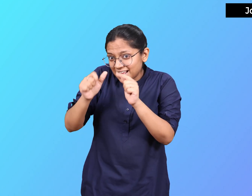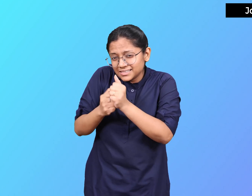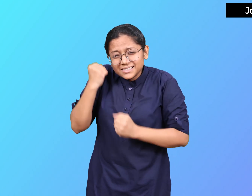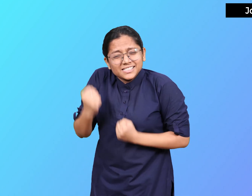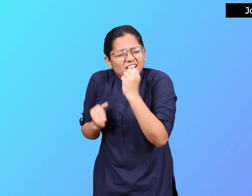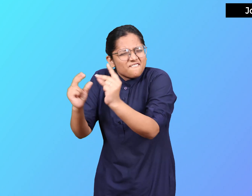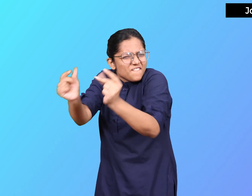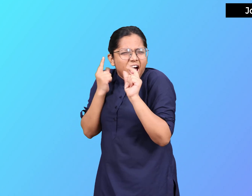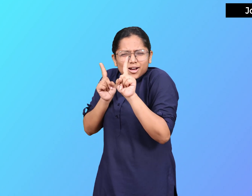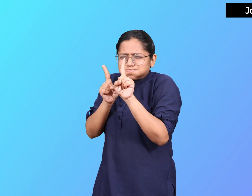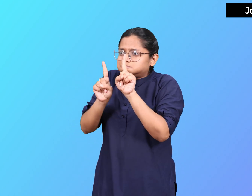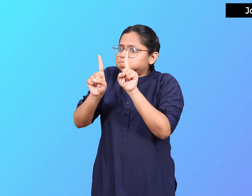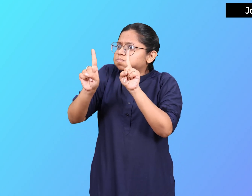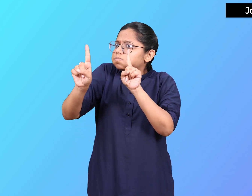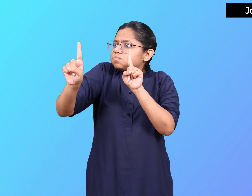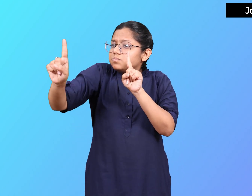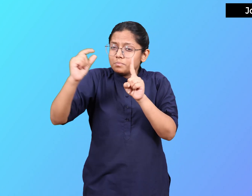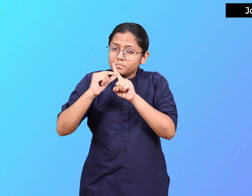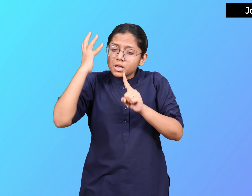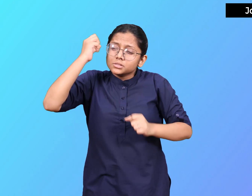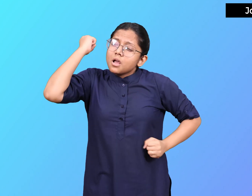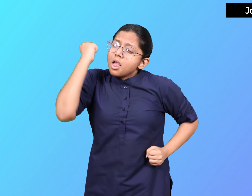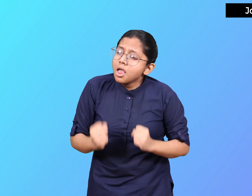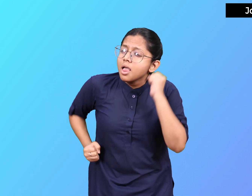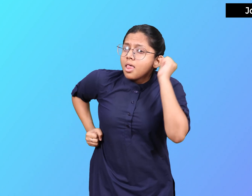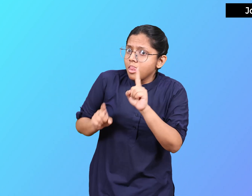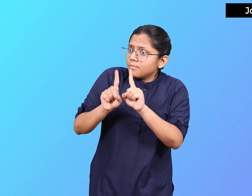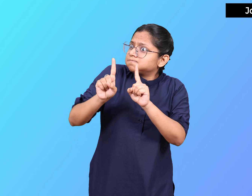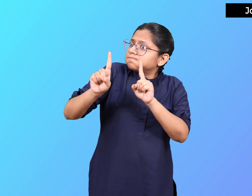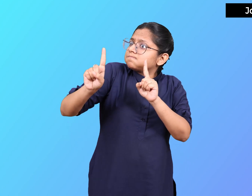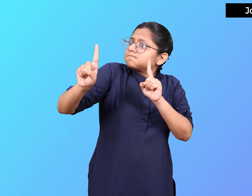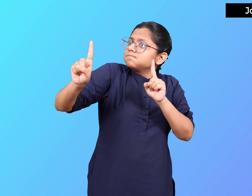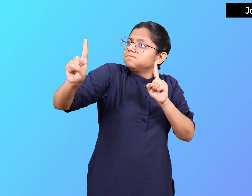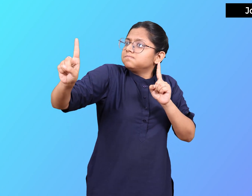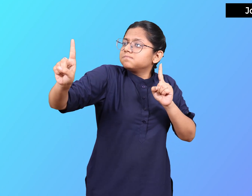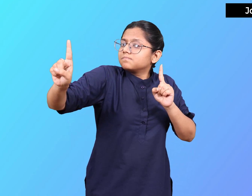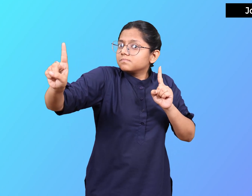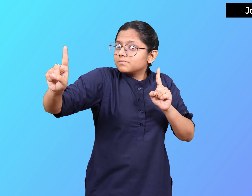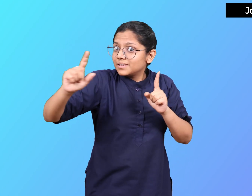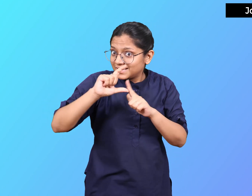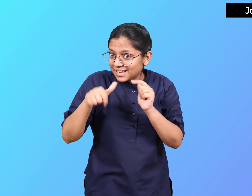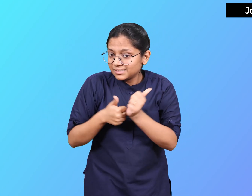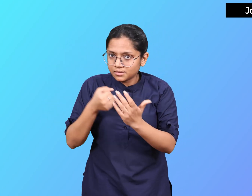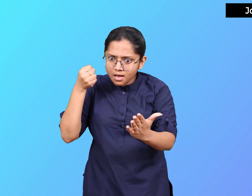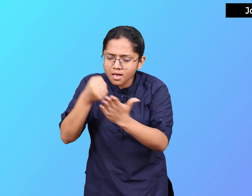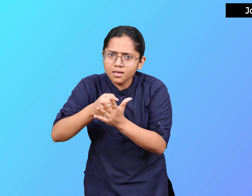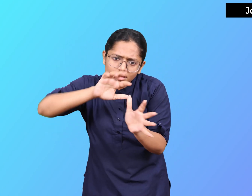They were both running, but the other follower ran faster than Peter and reached the tomb first.